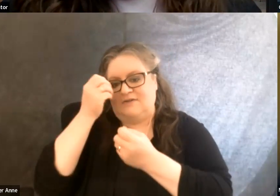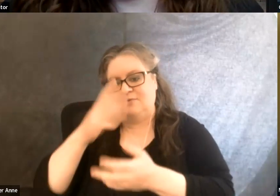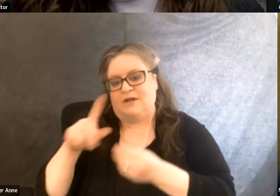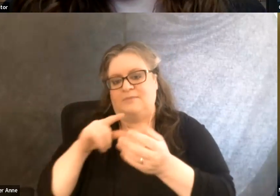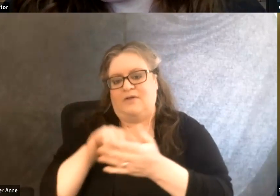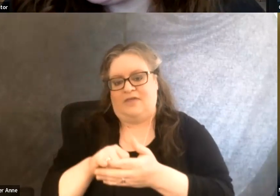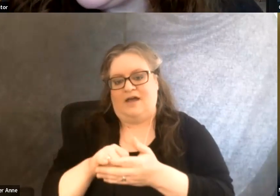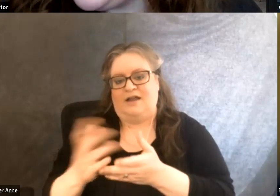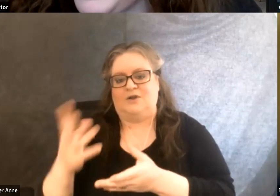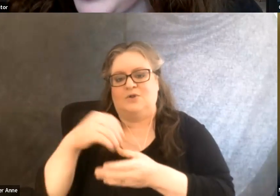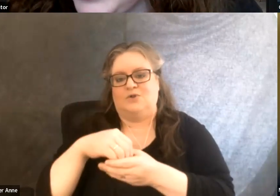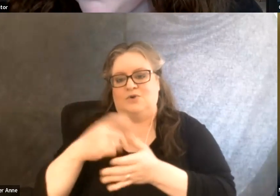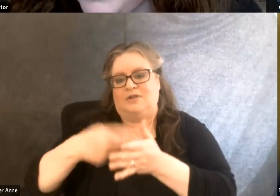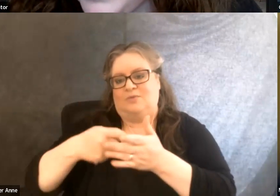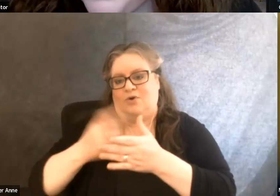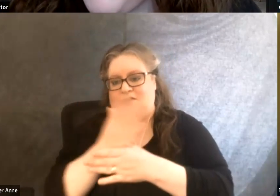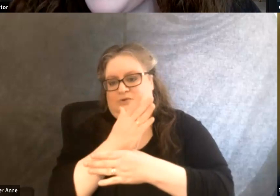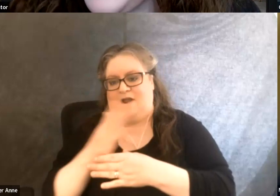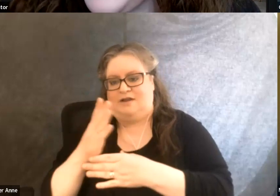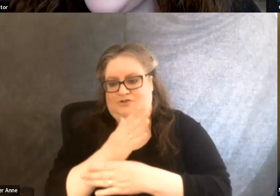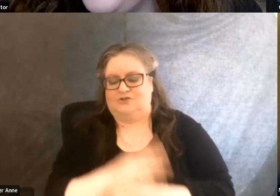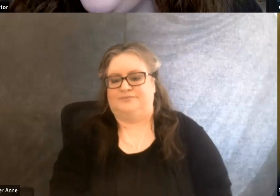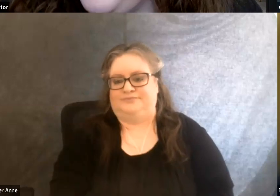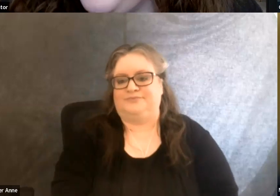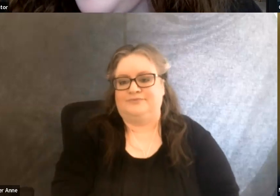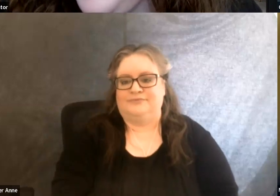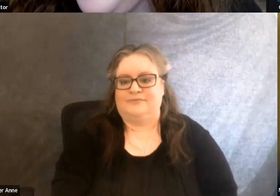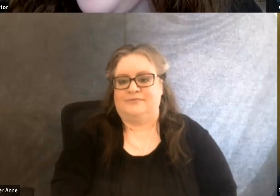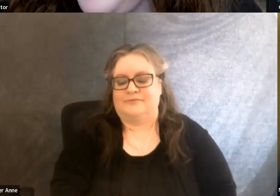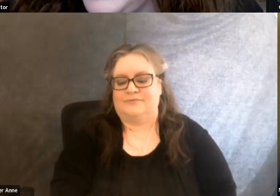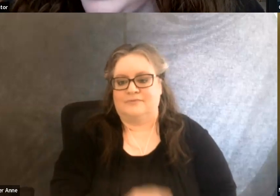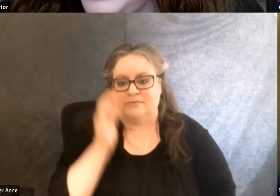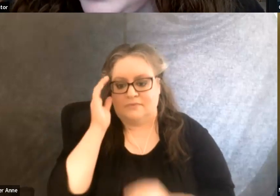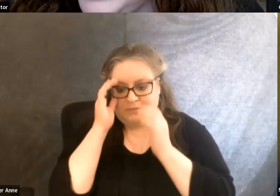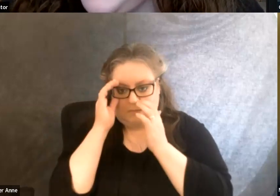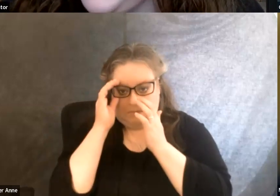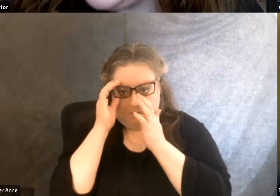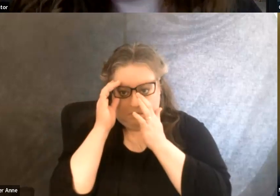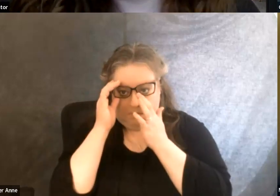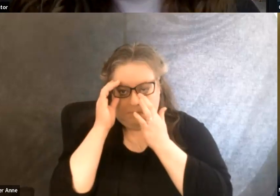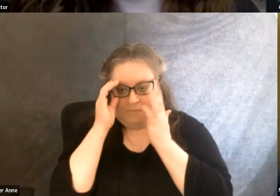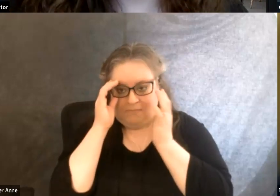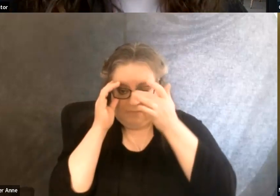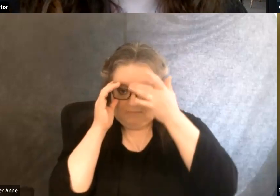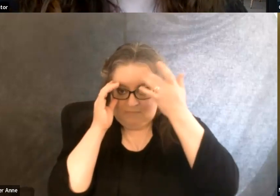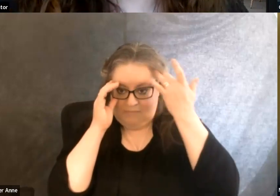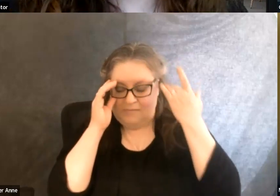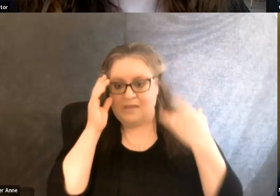including the price range and stuff like that but... accessibility team,